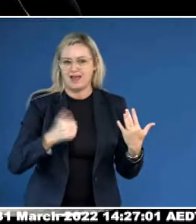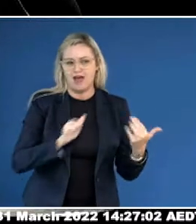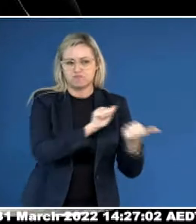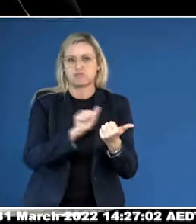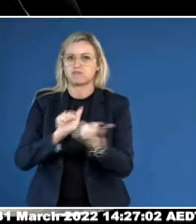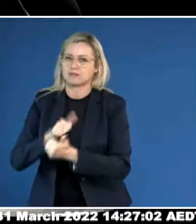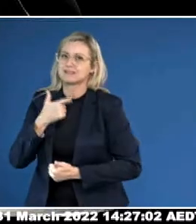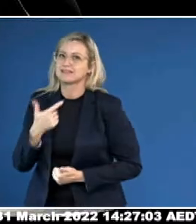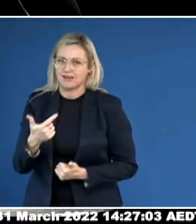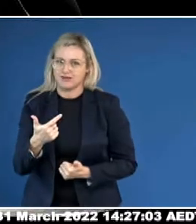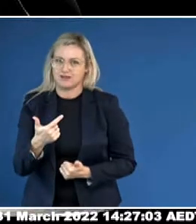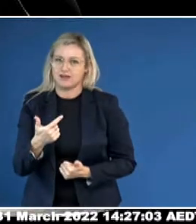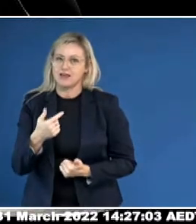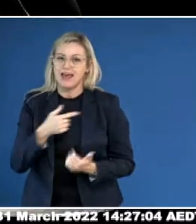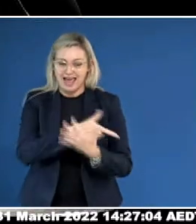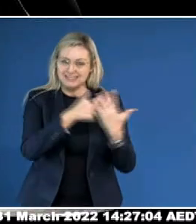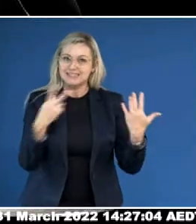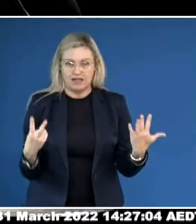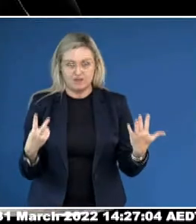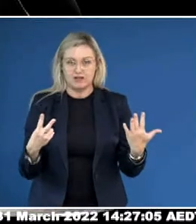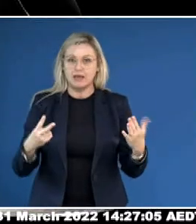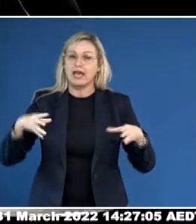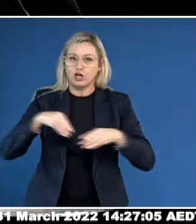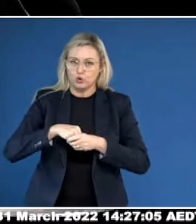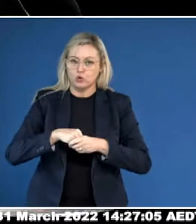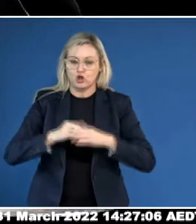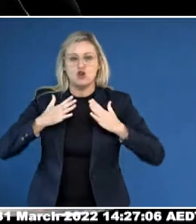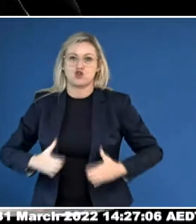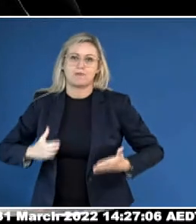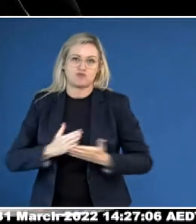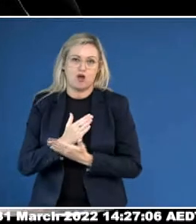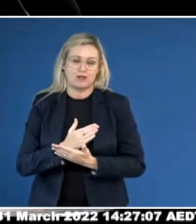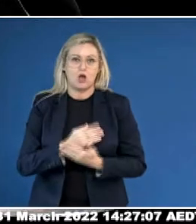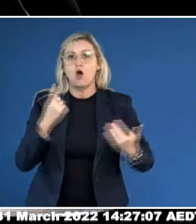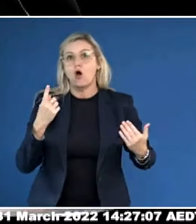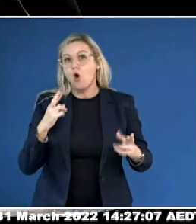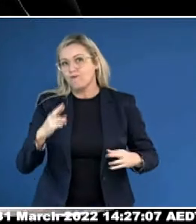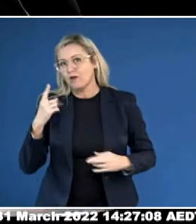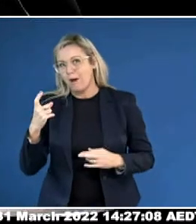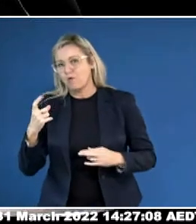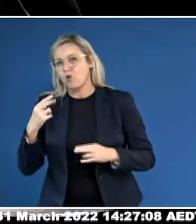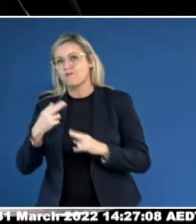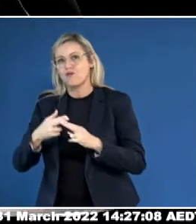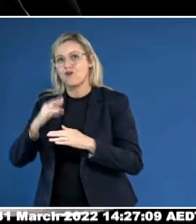all of those seven. And hopefully soon the Declaration on the Rights of Indigenous Peoples as well.